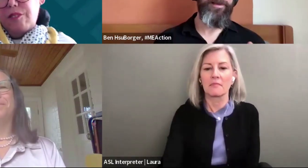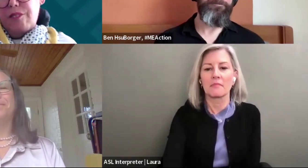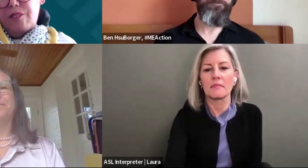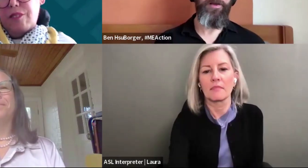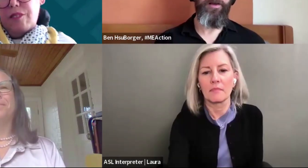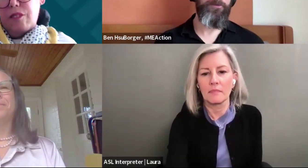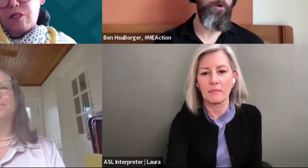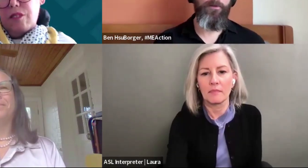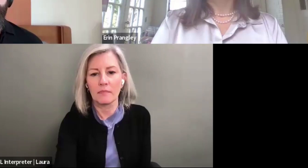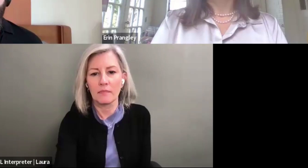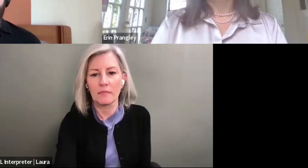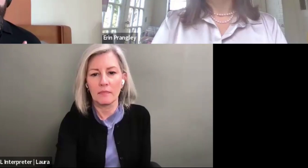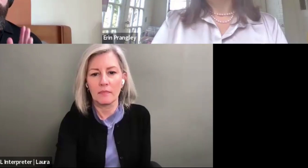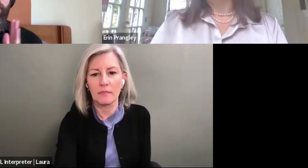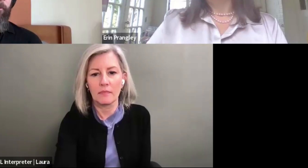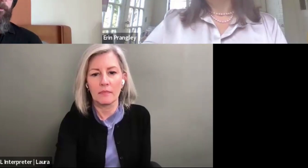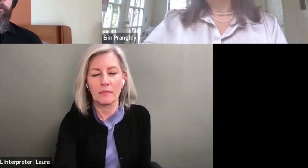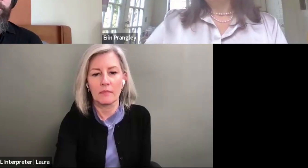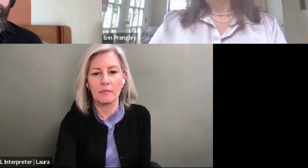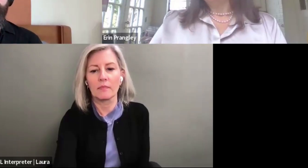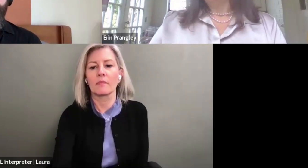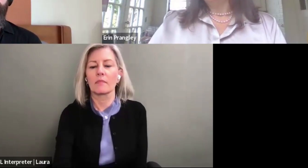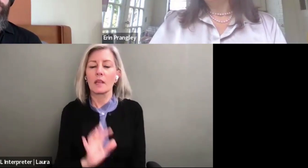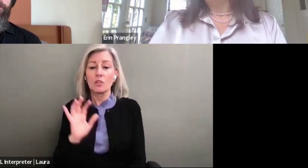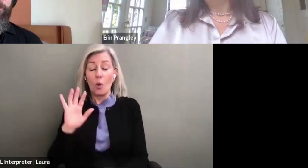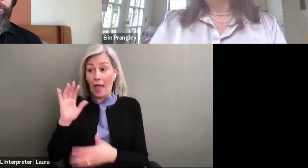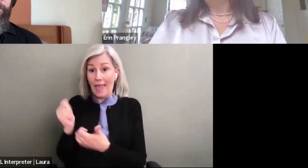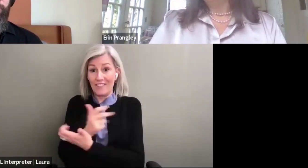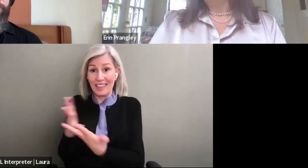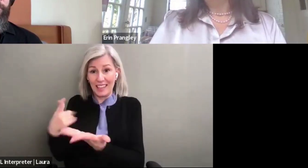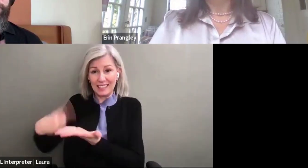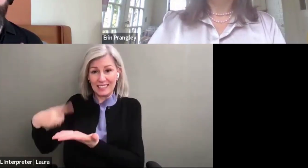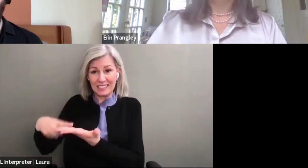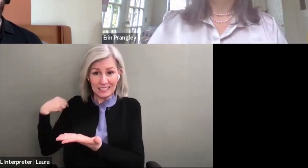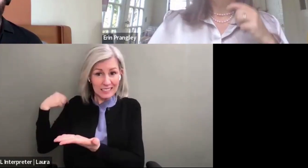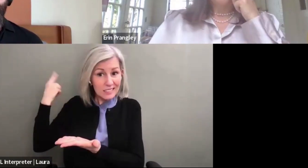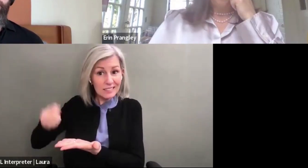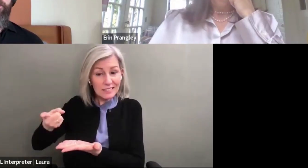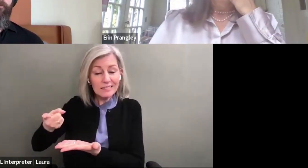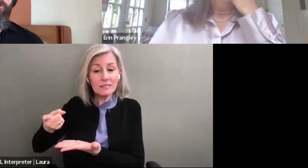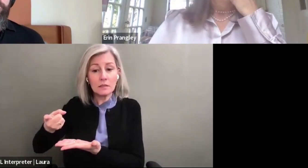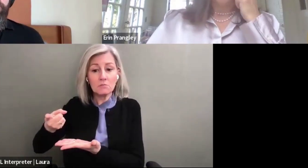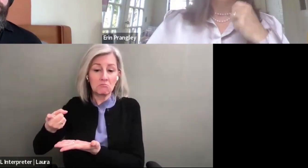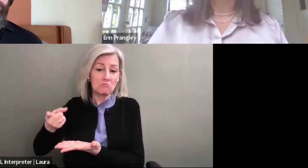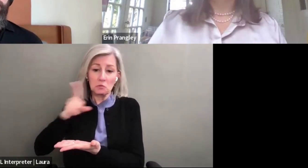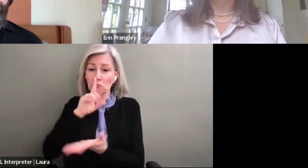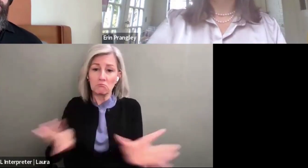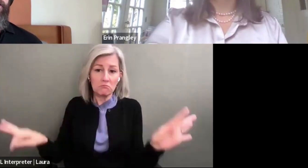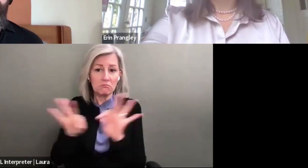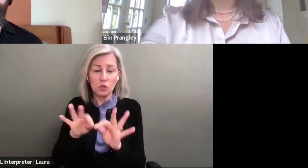laterally. Then, we will go to you, then to Erin, and then to Jessica. Go ahead, Ben. BEN HSUBORGER: Thanks, Kate.